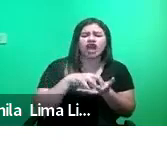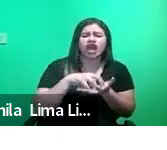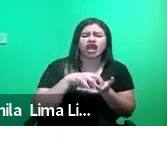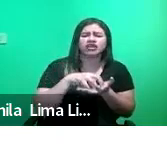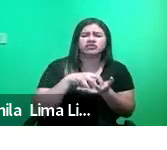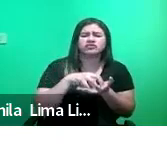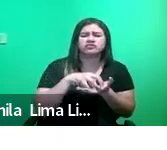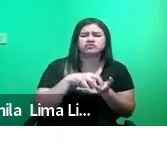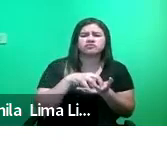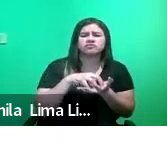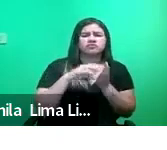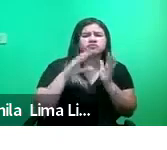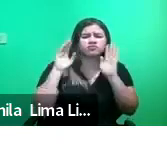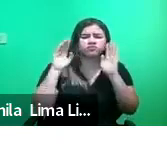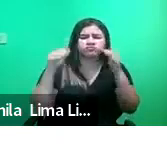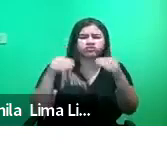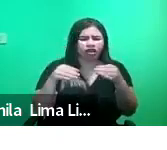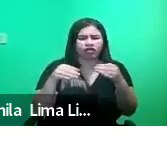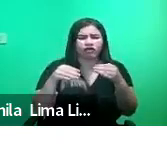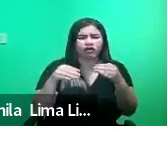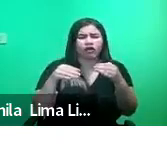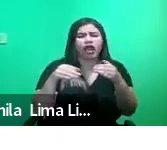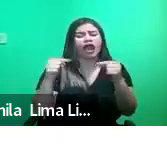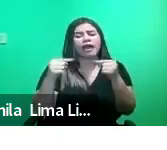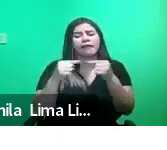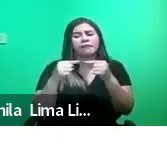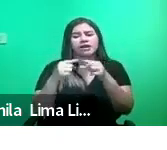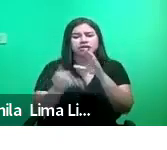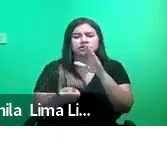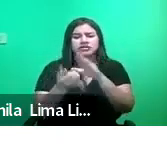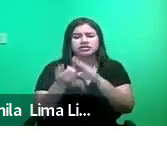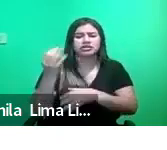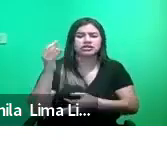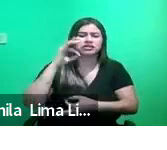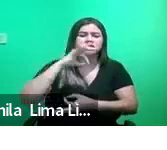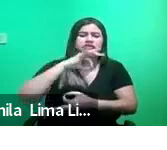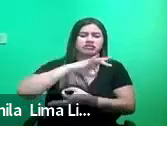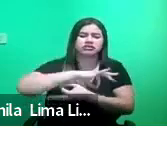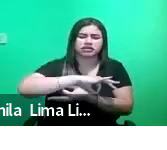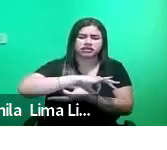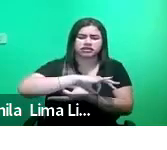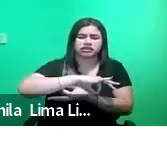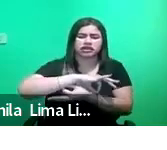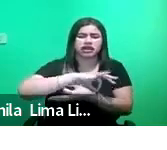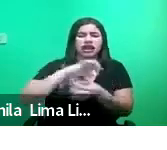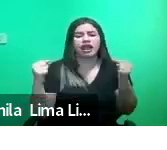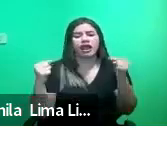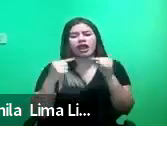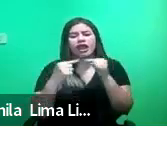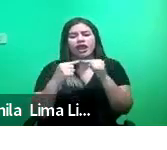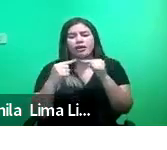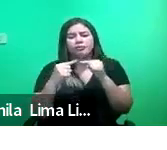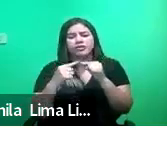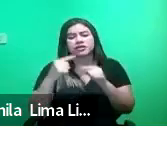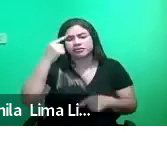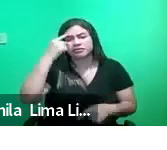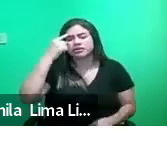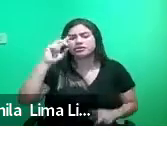to how signs to how signs are created and and how signs are created, and and and and how they r. If you enter. If you like human activity and thinking the